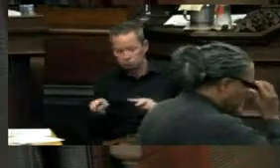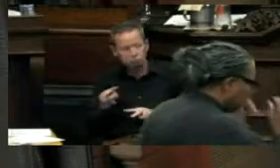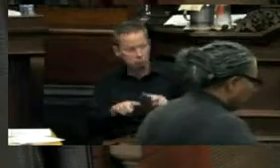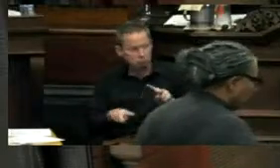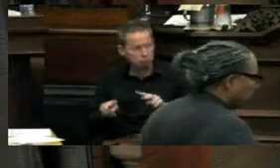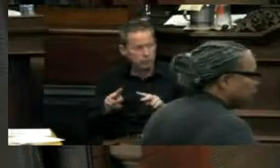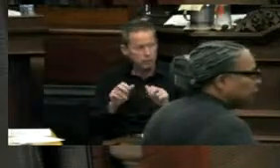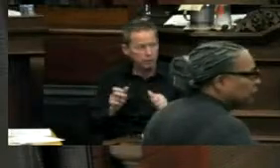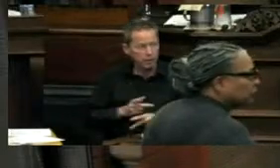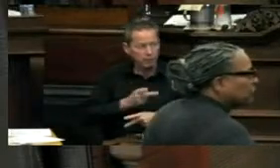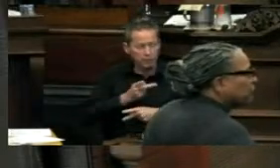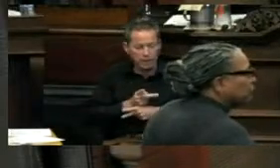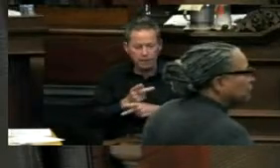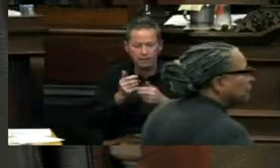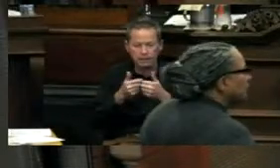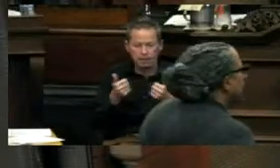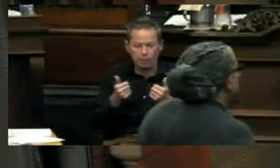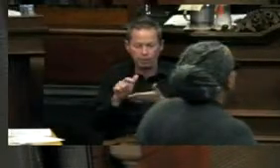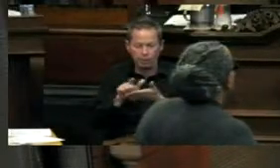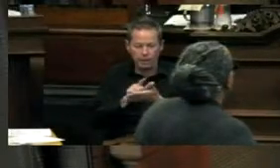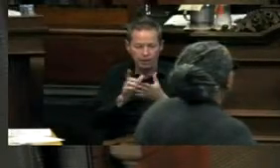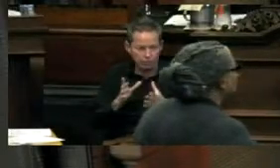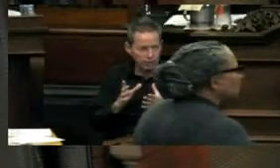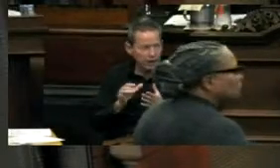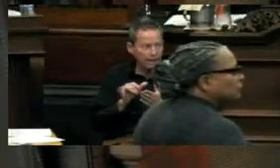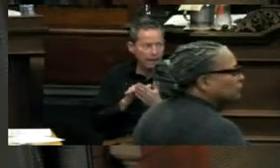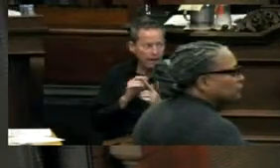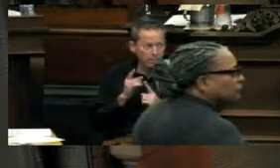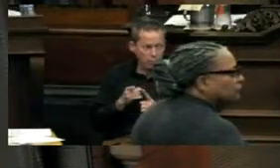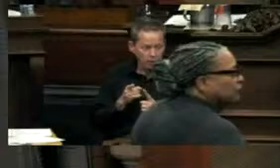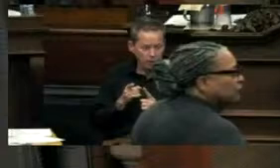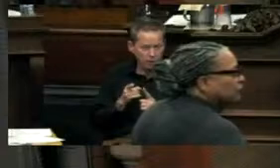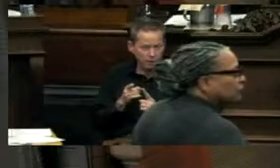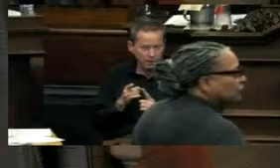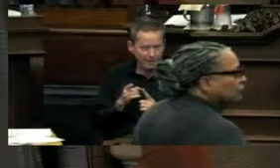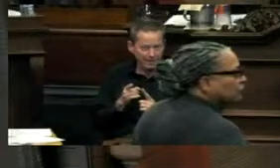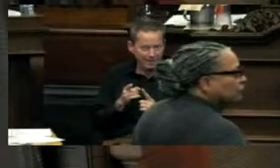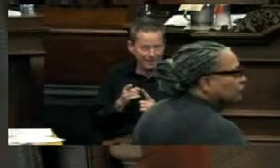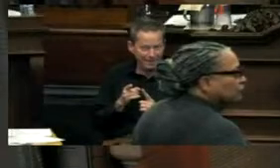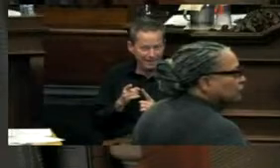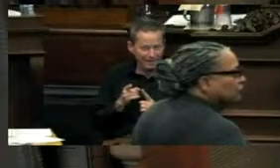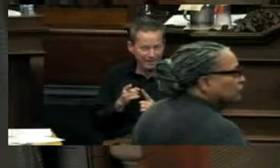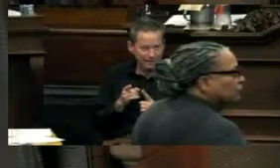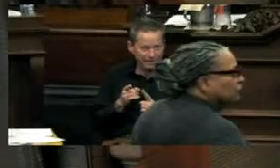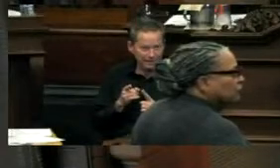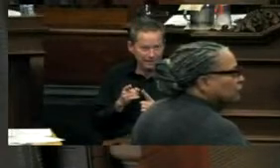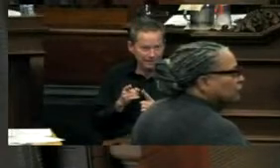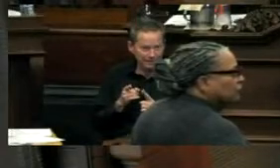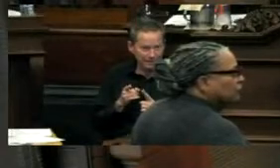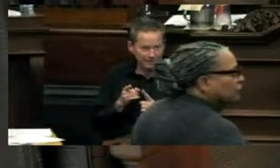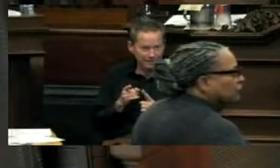representation, then I have instructed that they come back so that we can retain separate